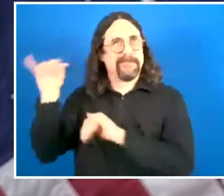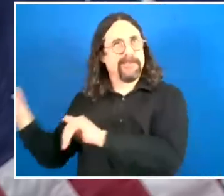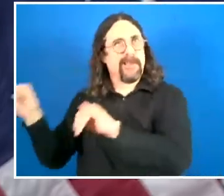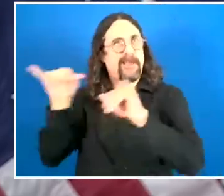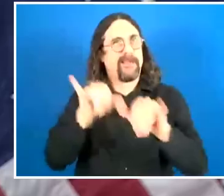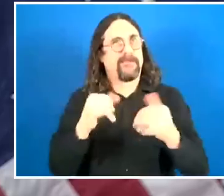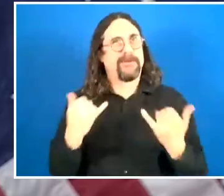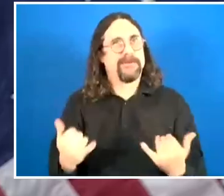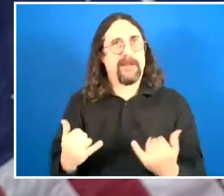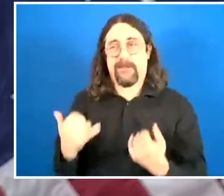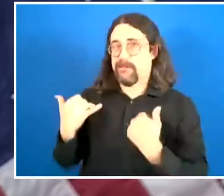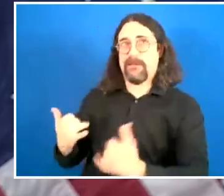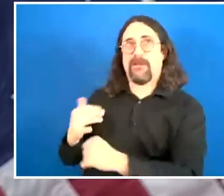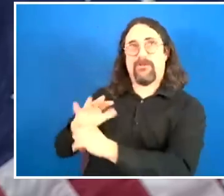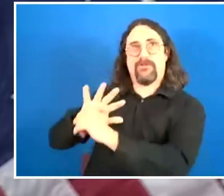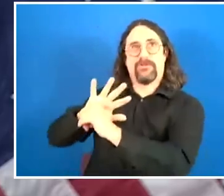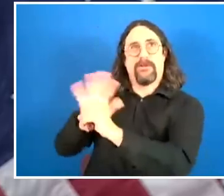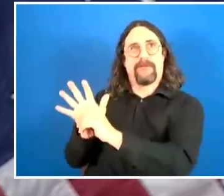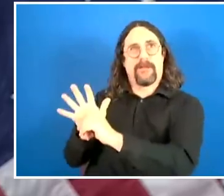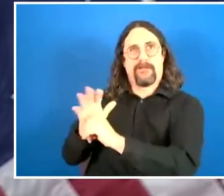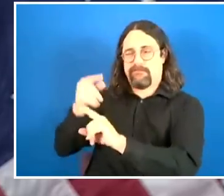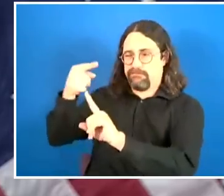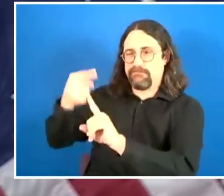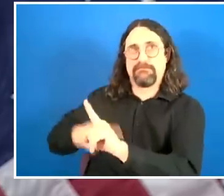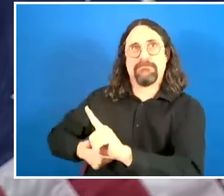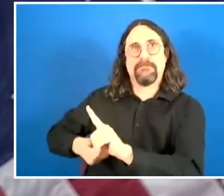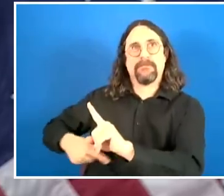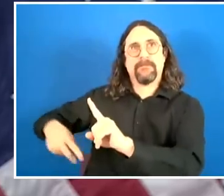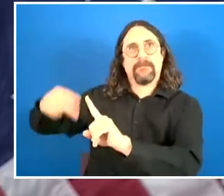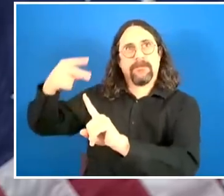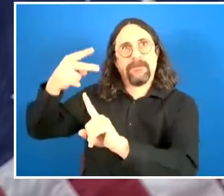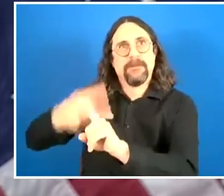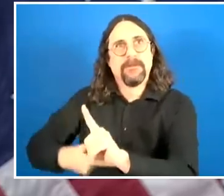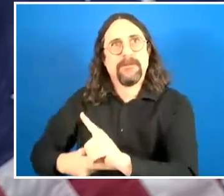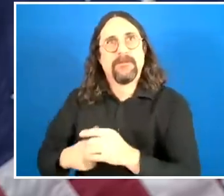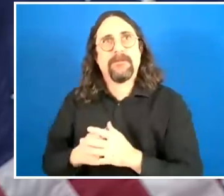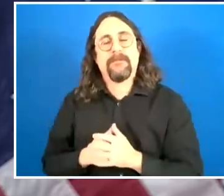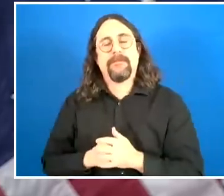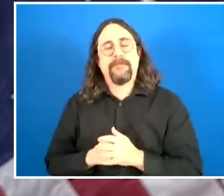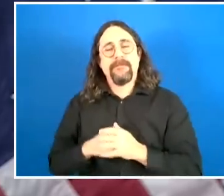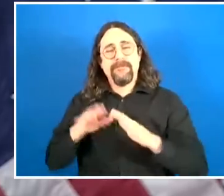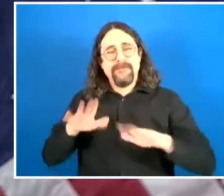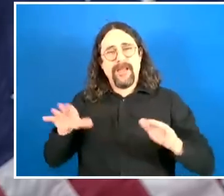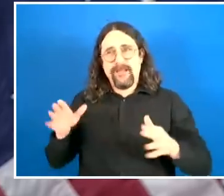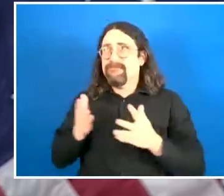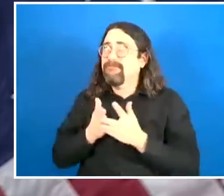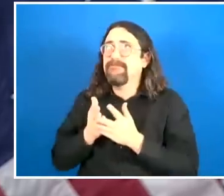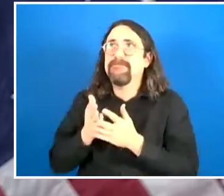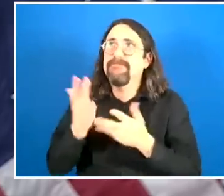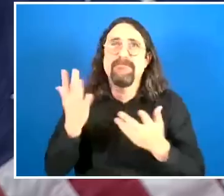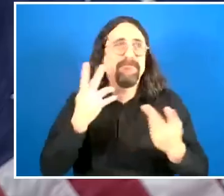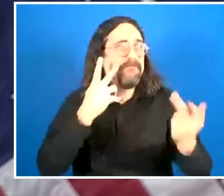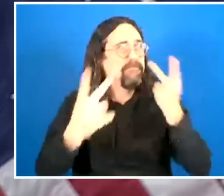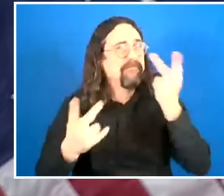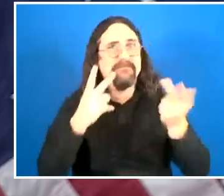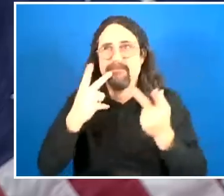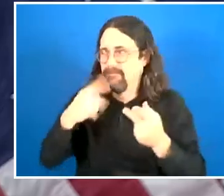N ISMEO CASES IT'S TRAUMATIZING THEM. SOME HAVE ALREADY SEN ESOU MCH IN THE LAST WEEK, THE LOSSES IN THEIRWN O FMIALY